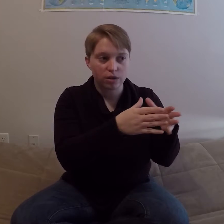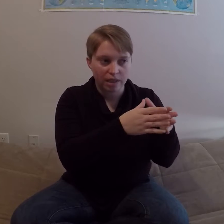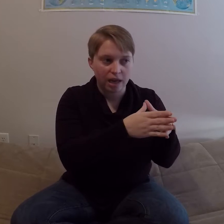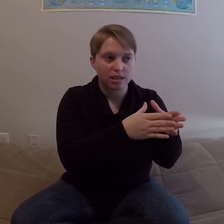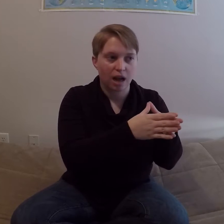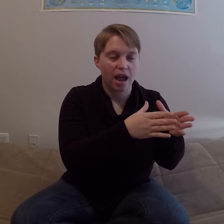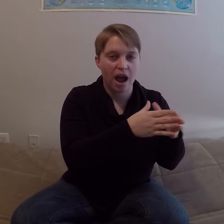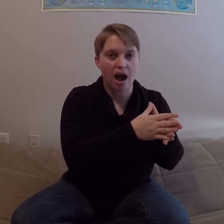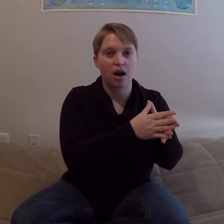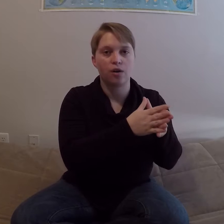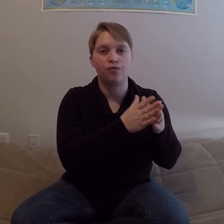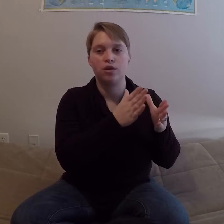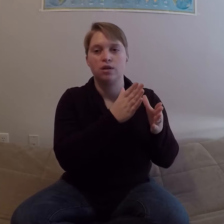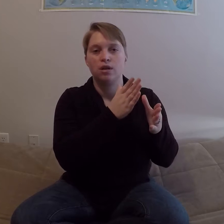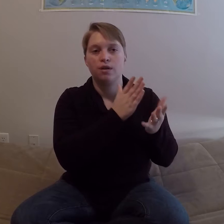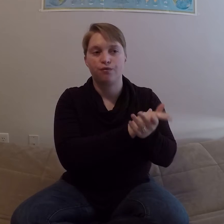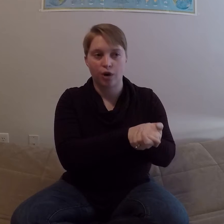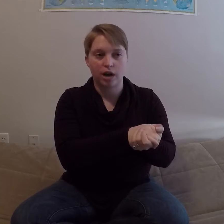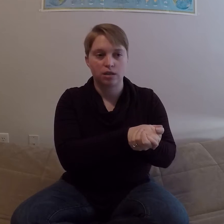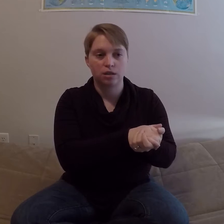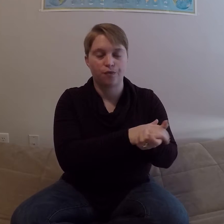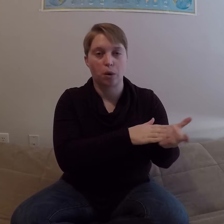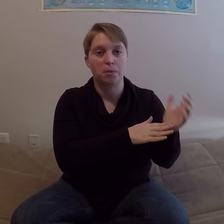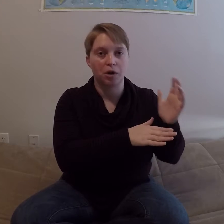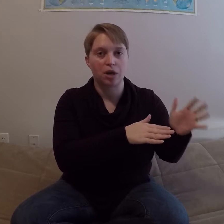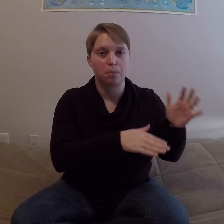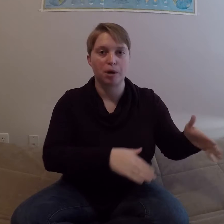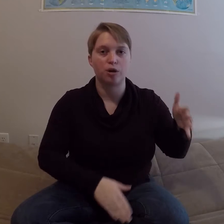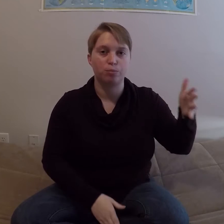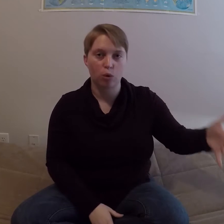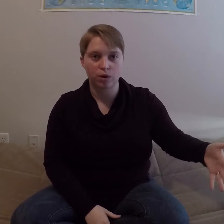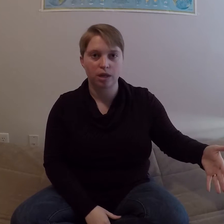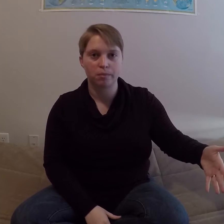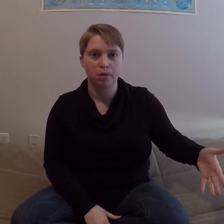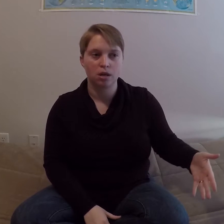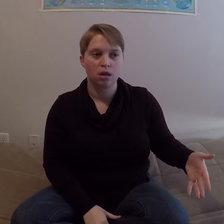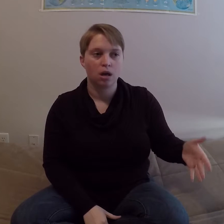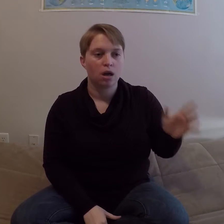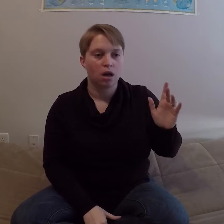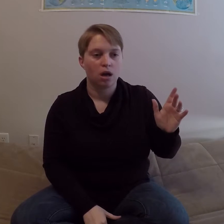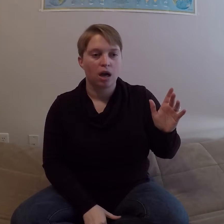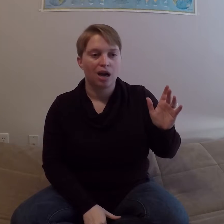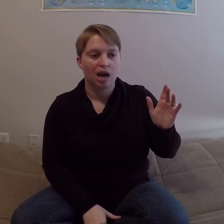While yes, I have friends from Hearing Impaired program.